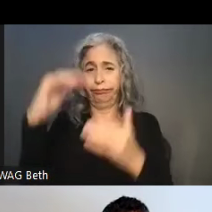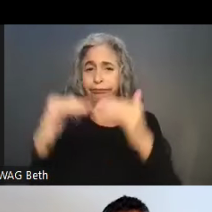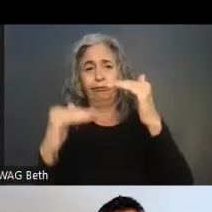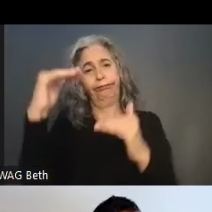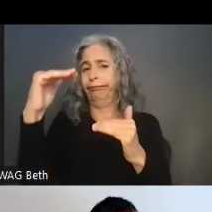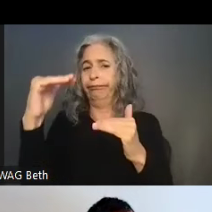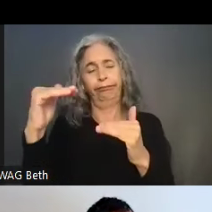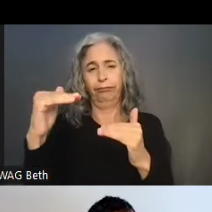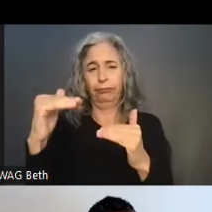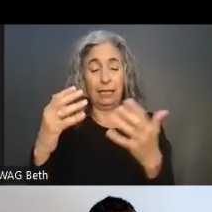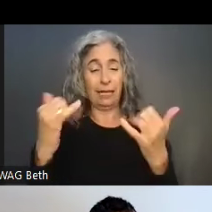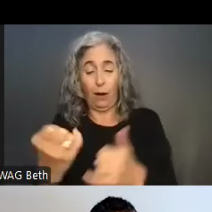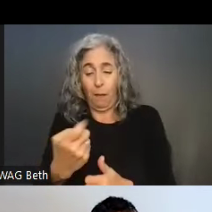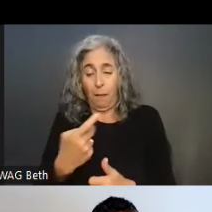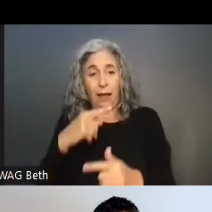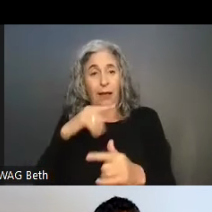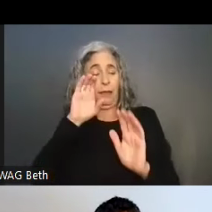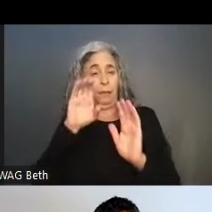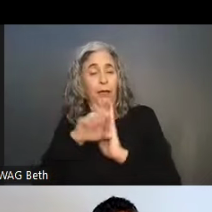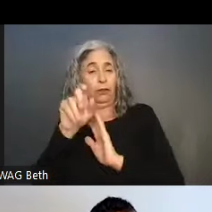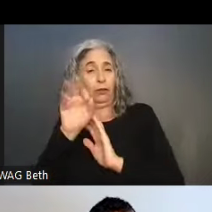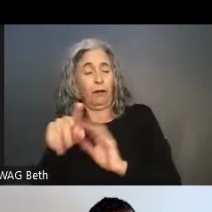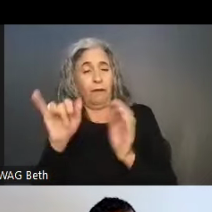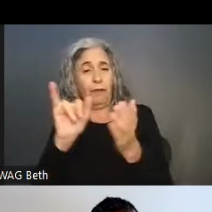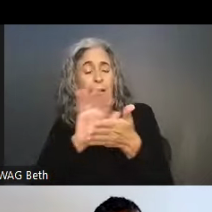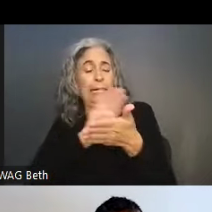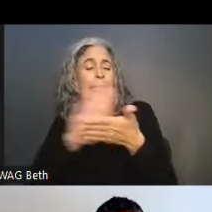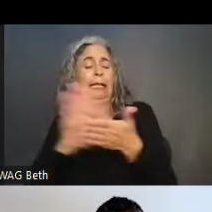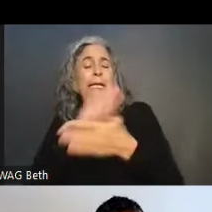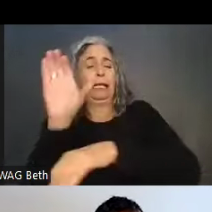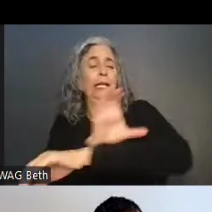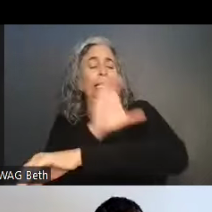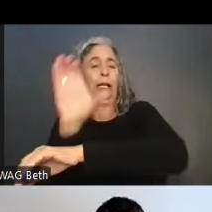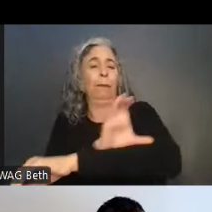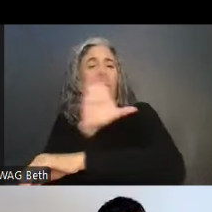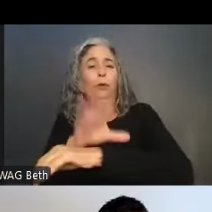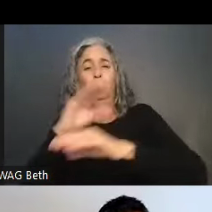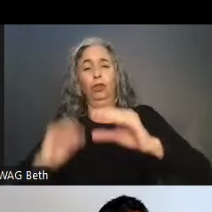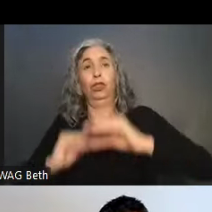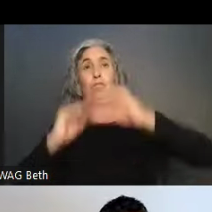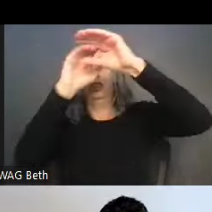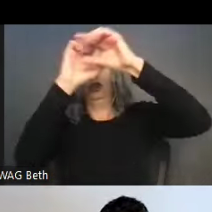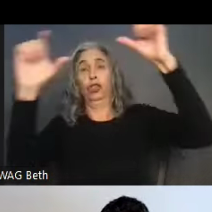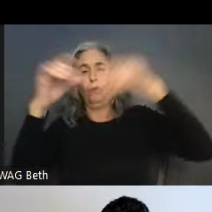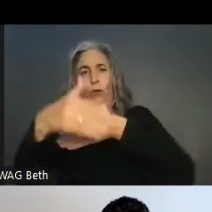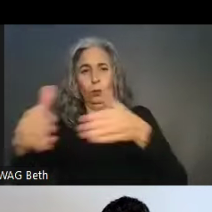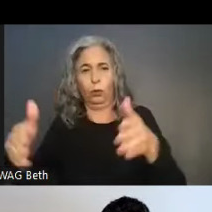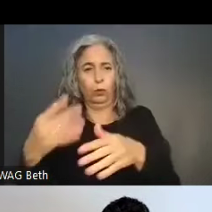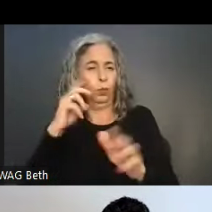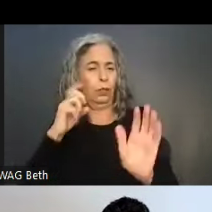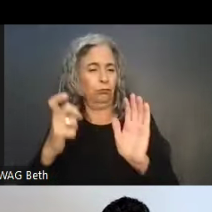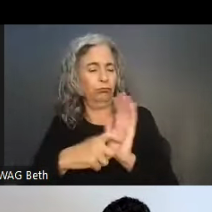I'm now back on the picture of that clean computer server room we just saw before.